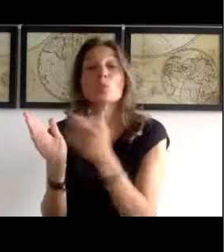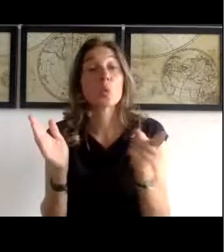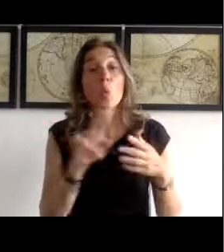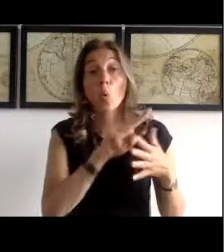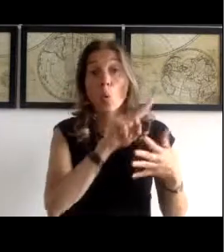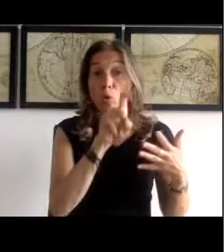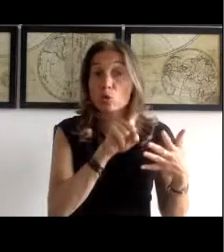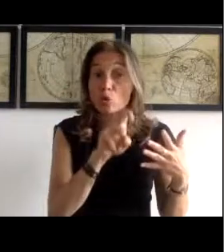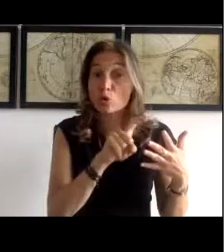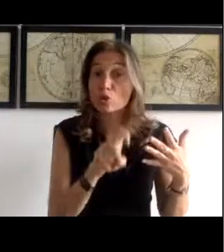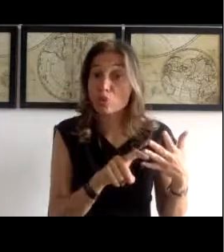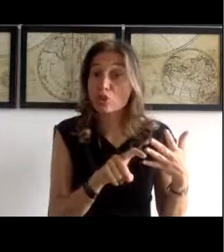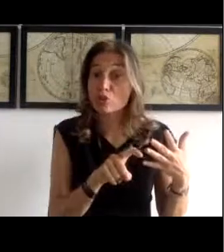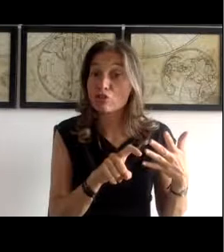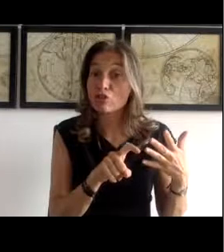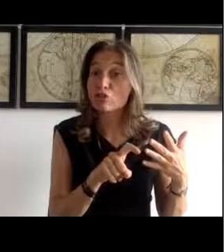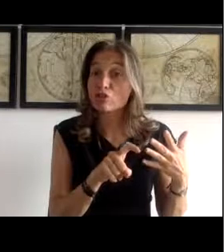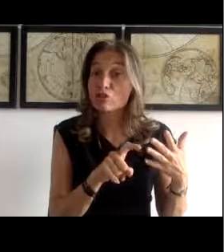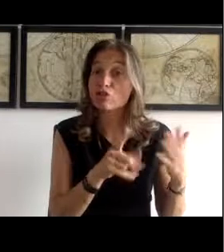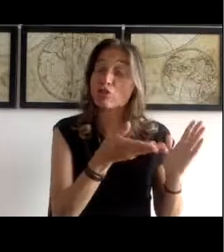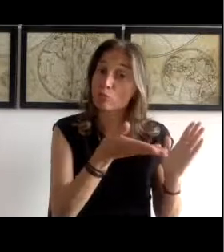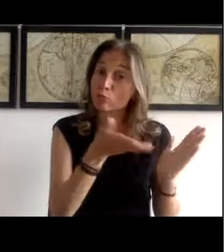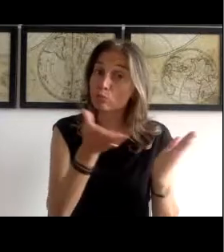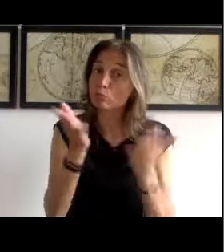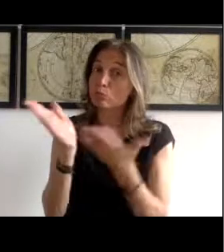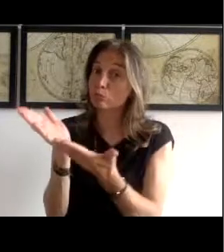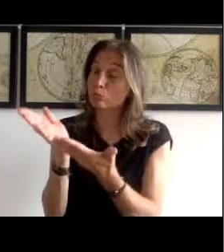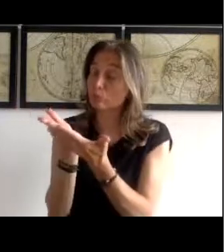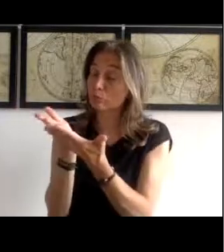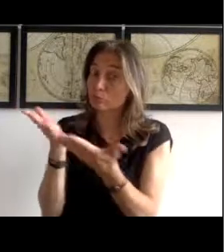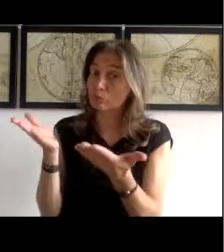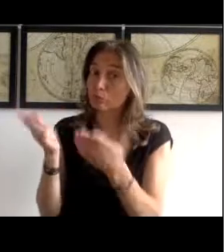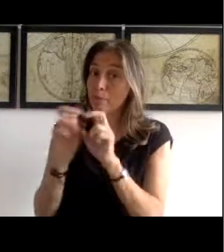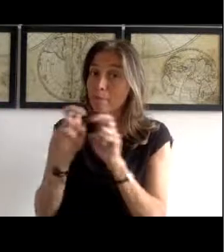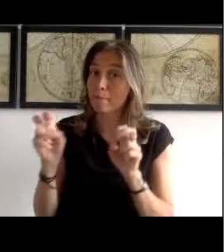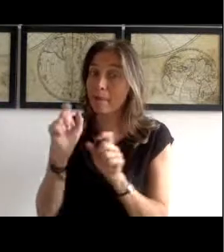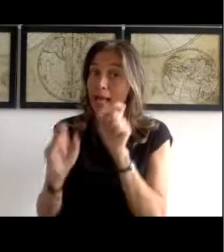and it can be a reason students to renounce to this experience